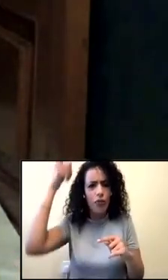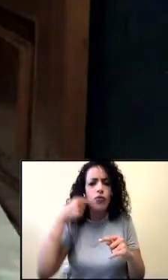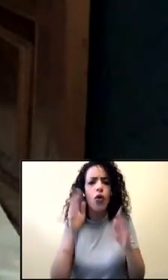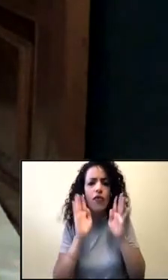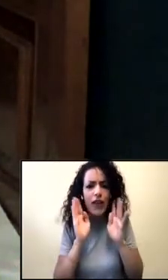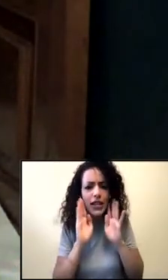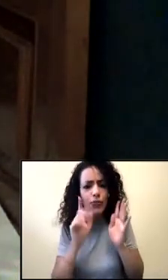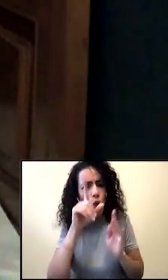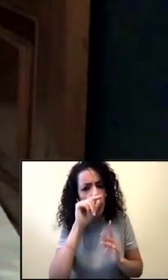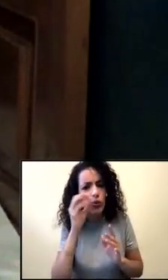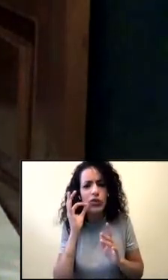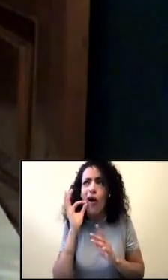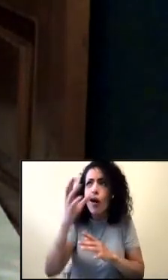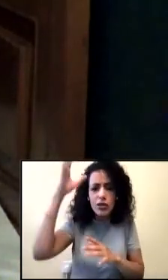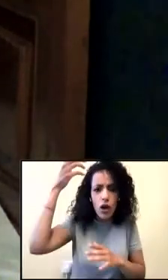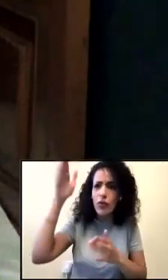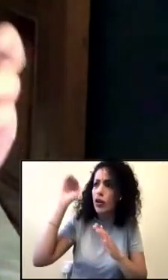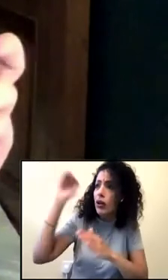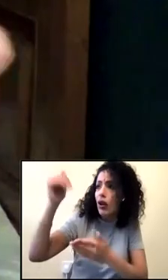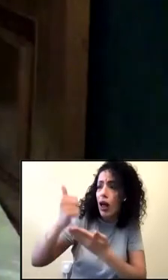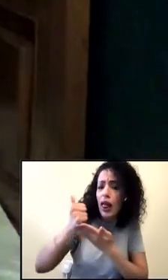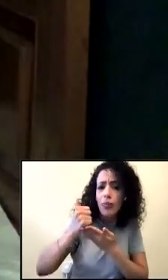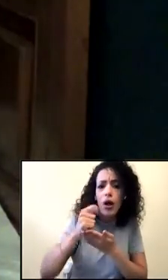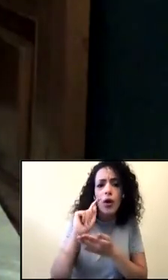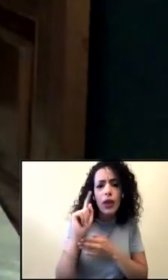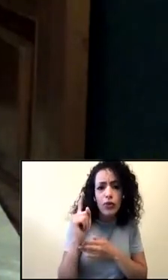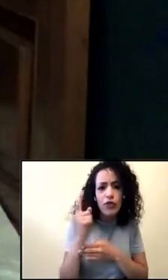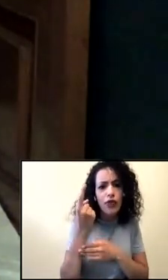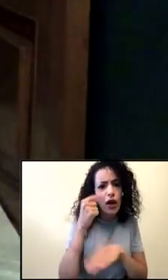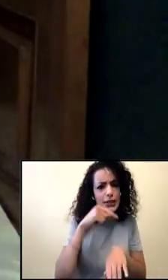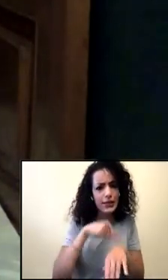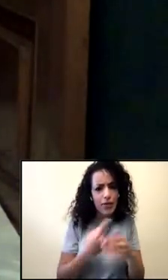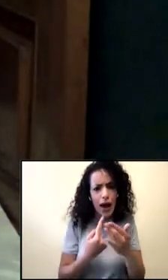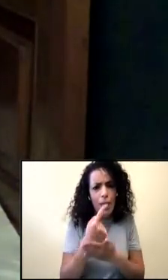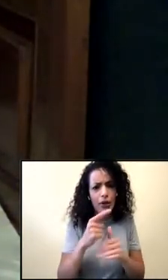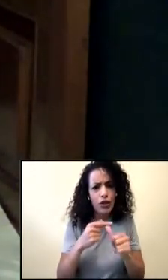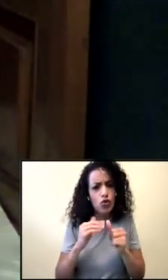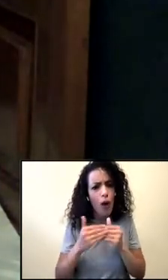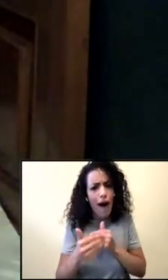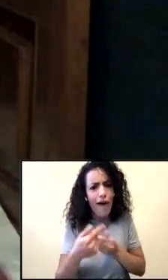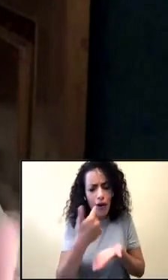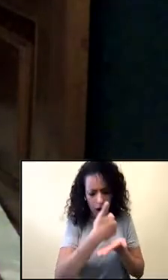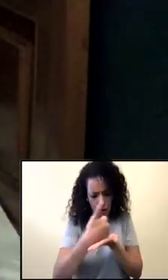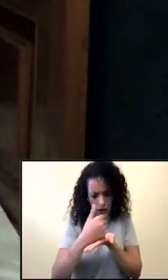instance of archiving for oneself, you know, whether where the subject of the archive